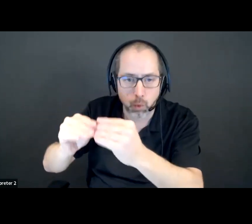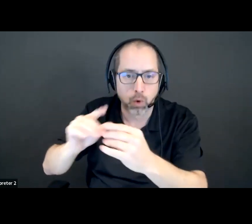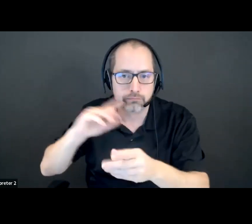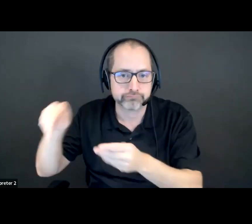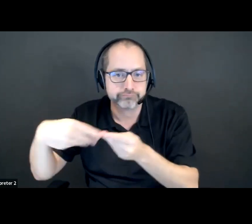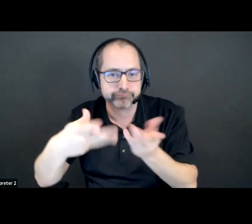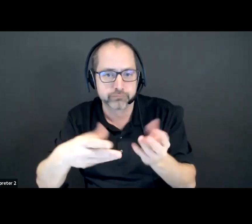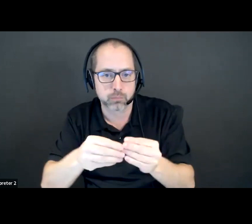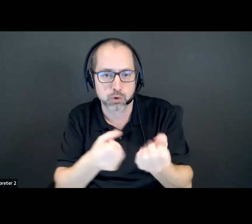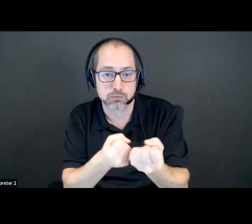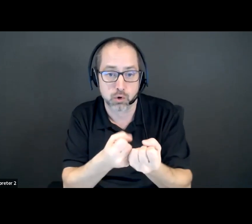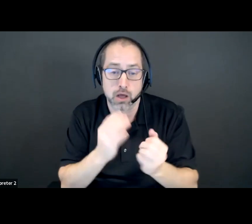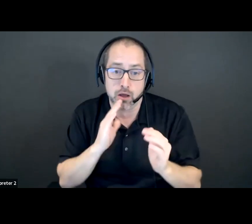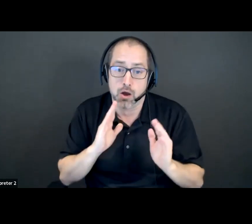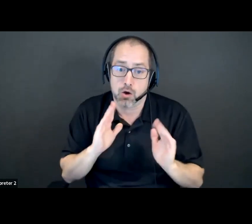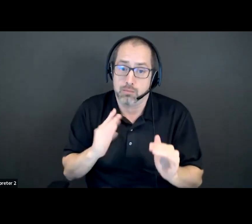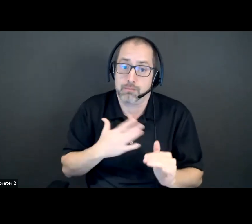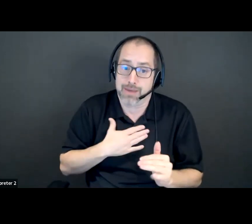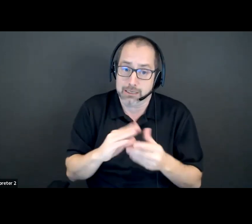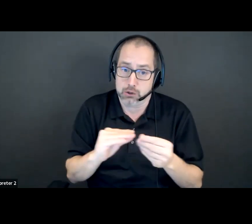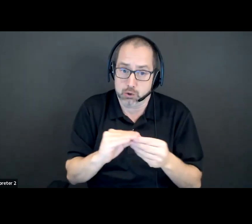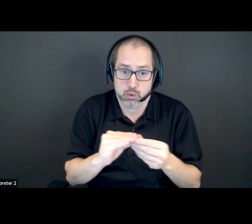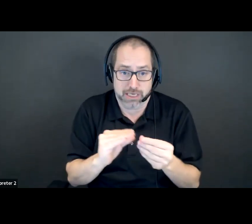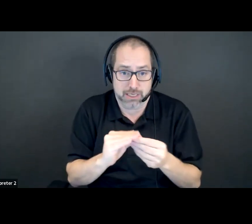my story won't be as common. Thank you.